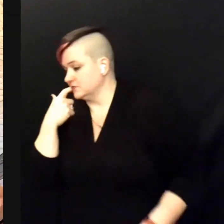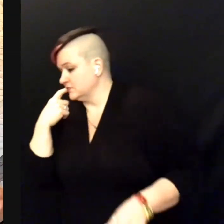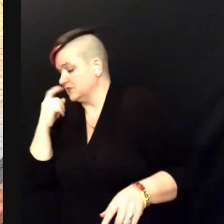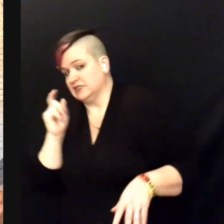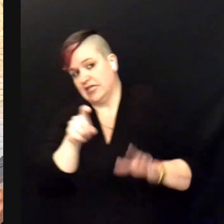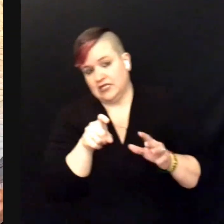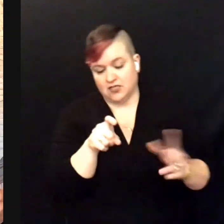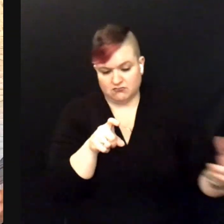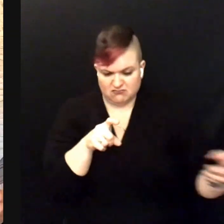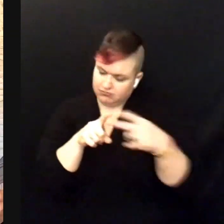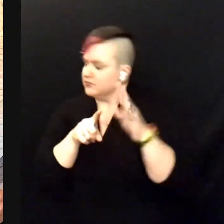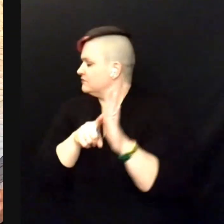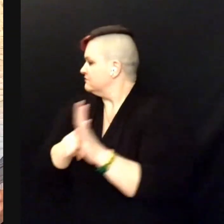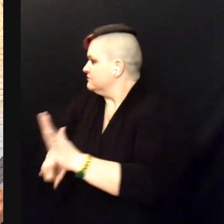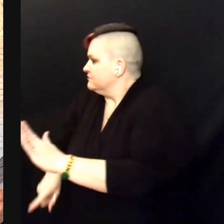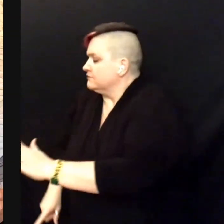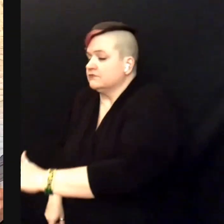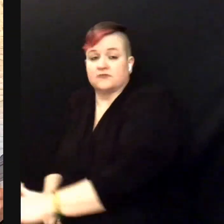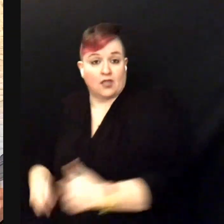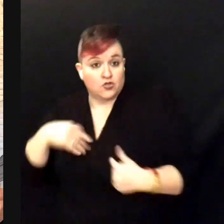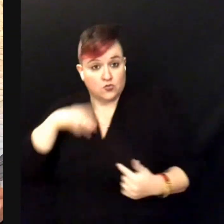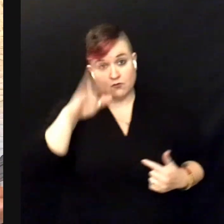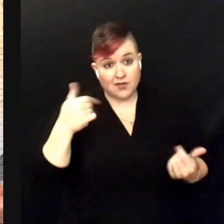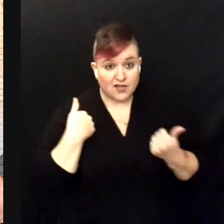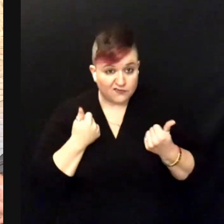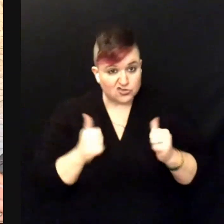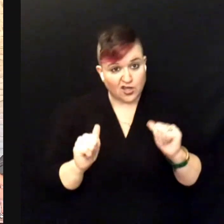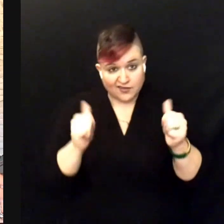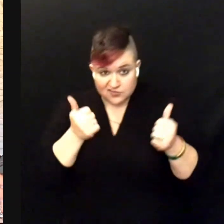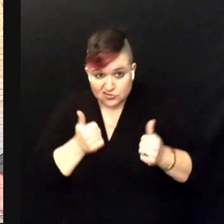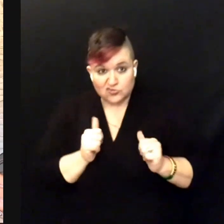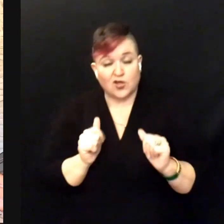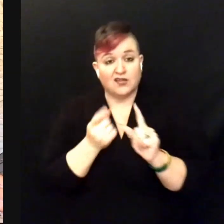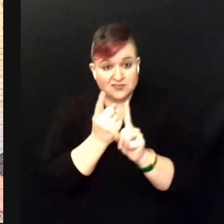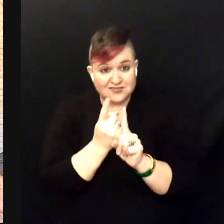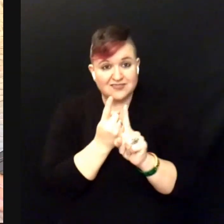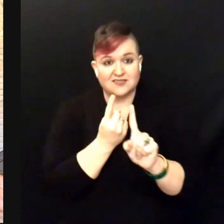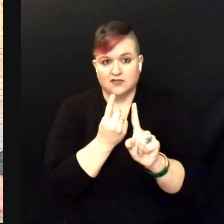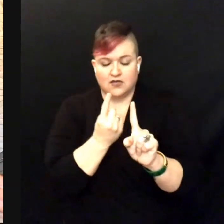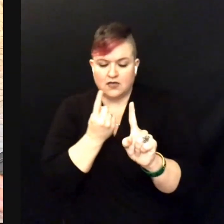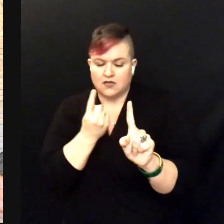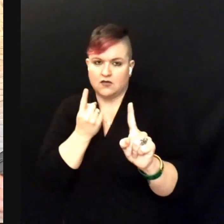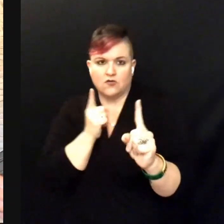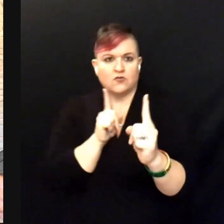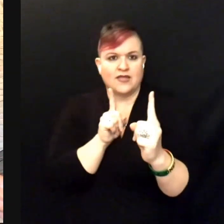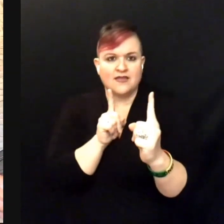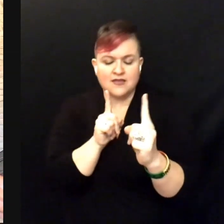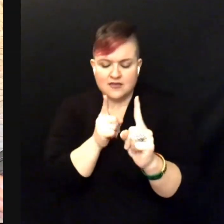And I’ve tried, I’ve tried to walk away